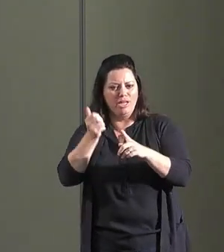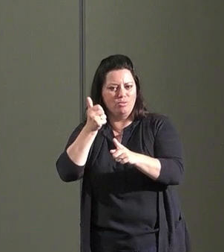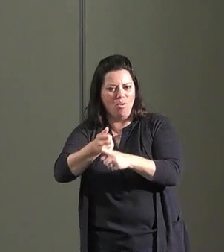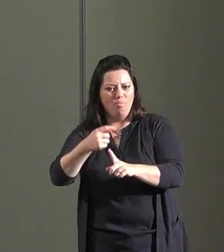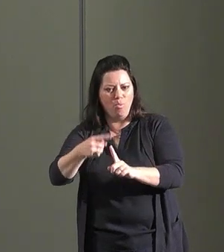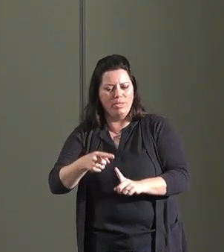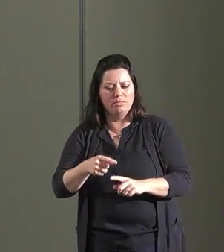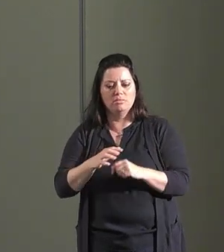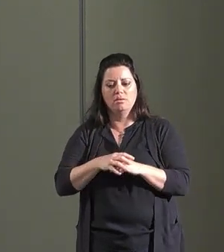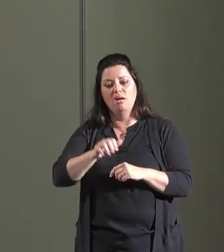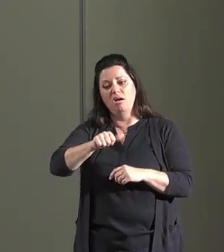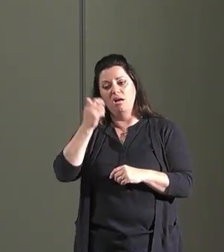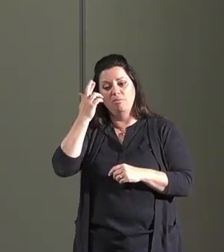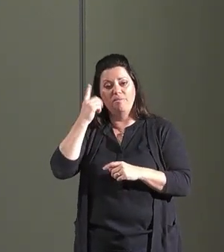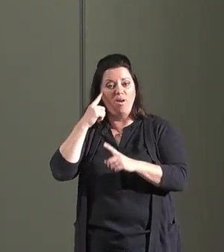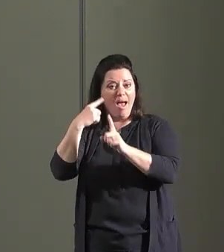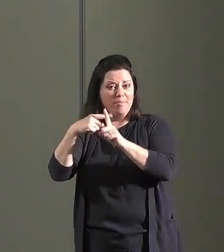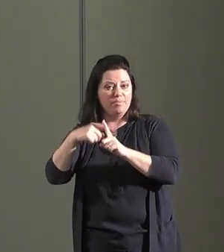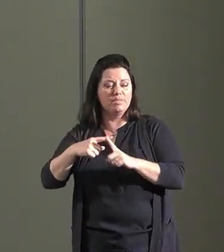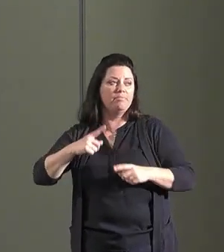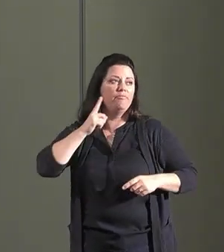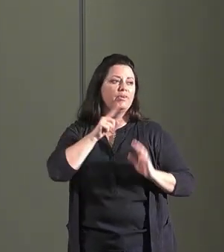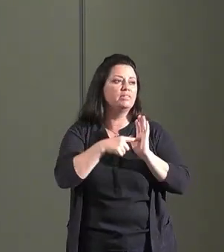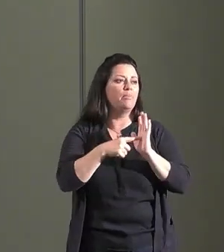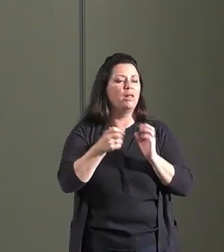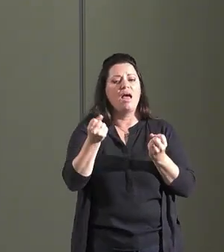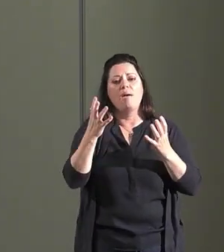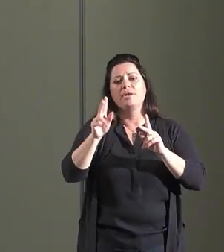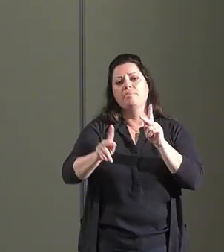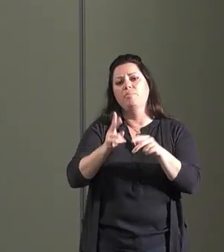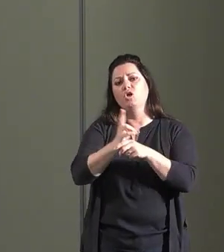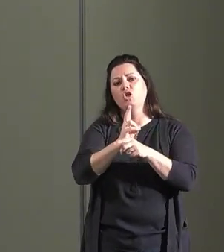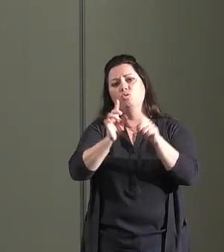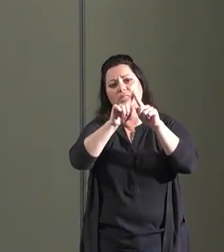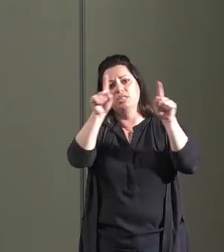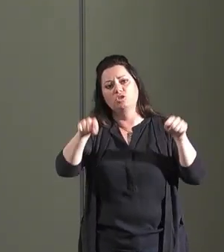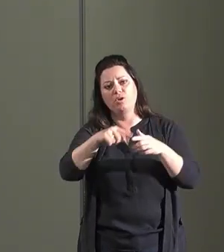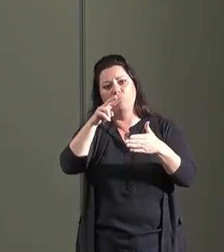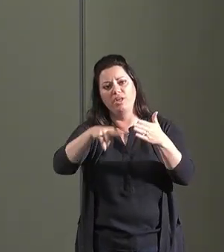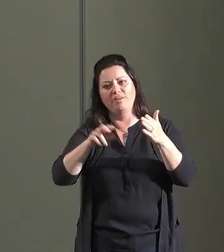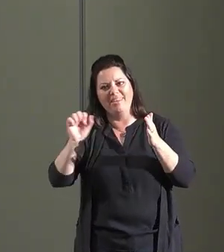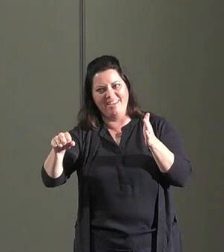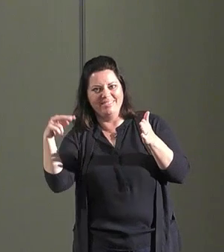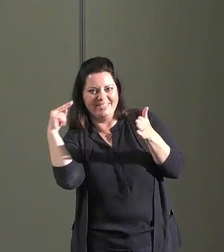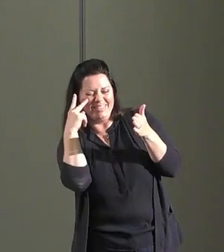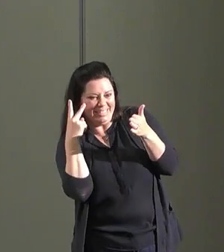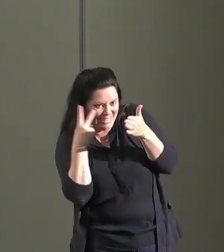Things like how many people use a screen reader but could see the screen. Those in the room,